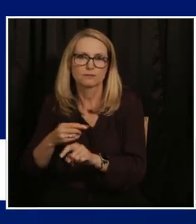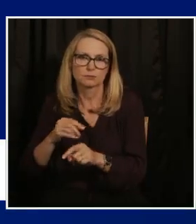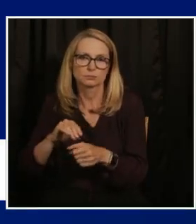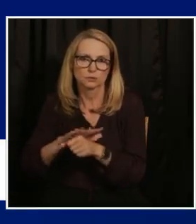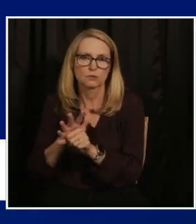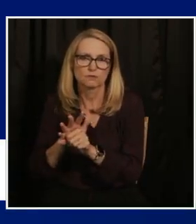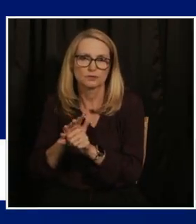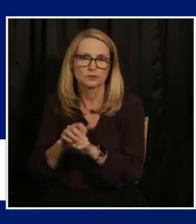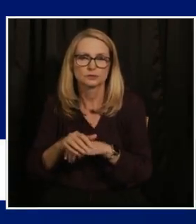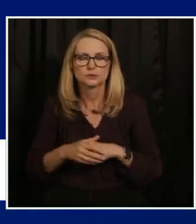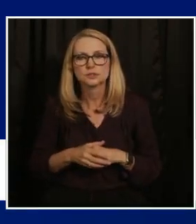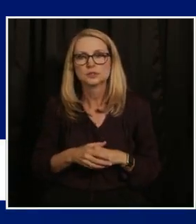and with that i'll turn it over to director bookman